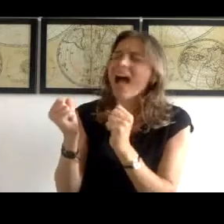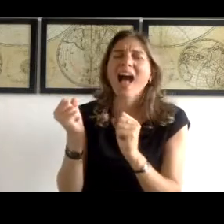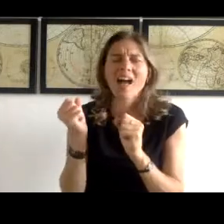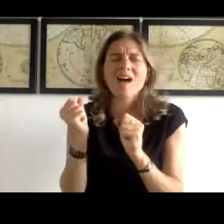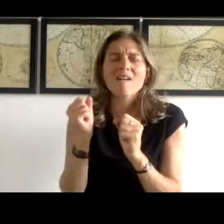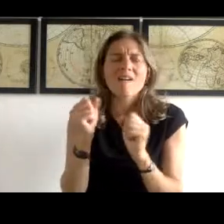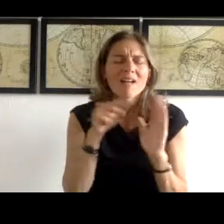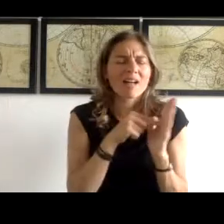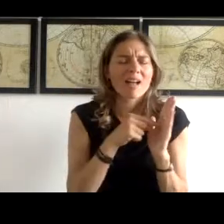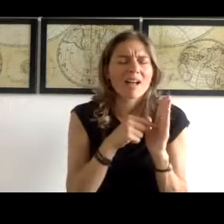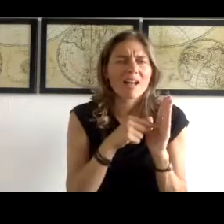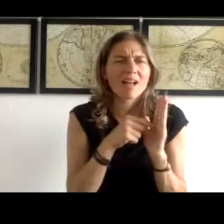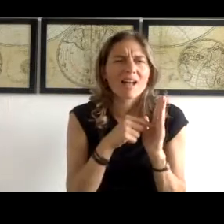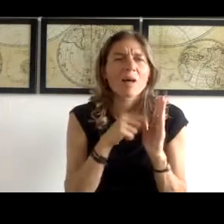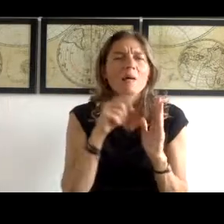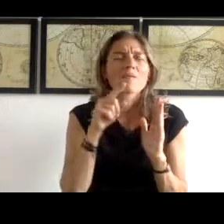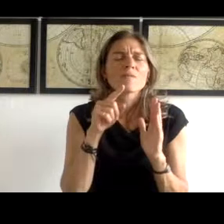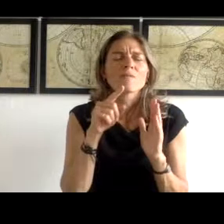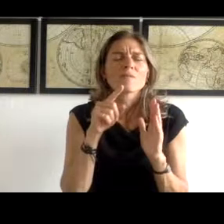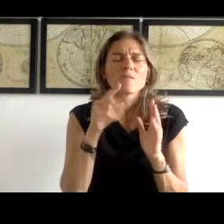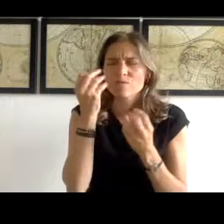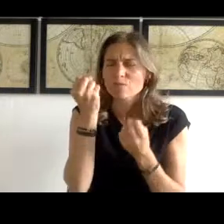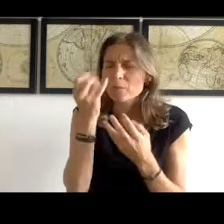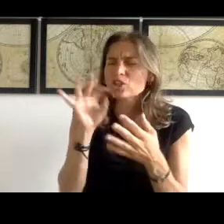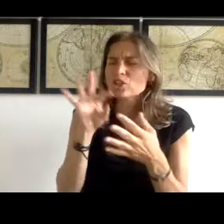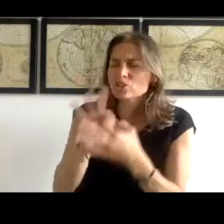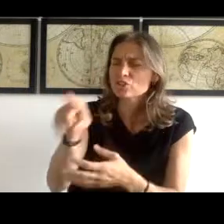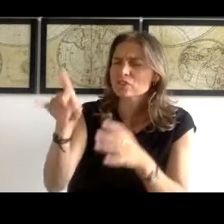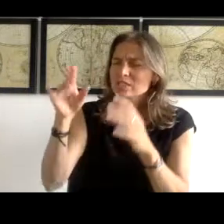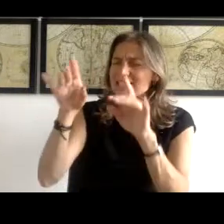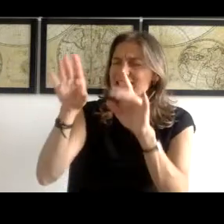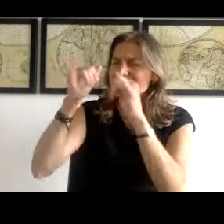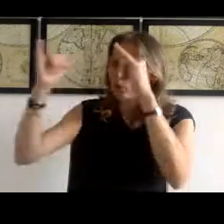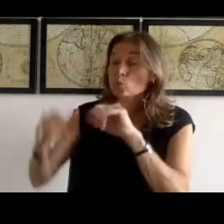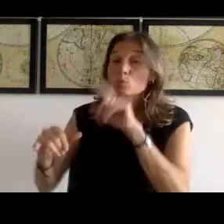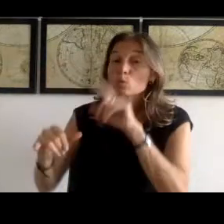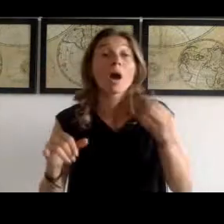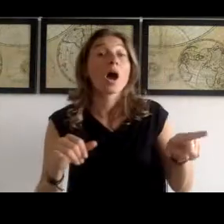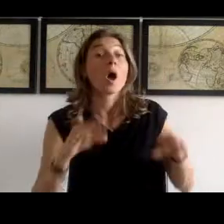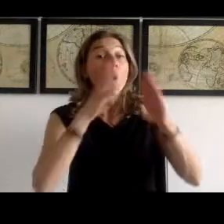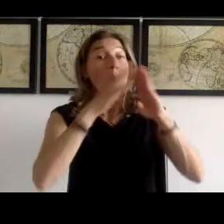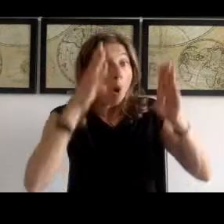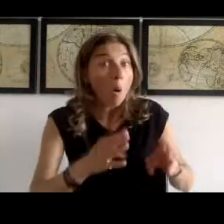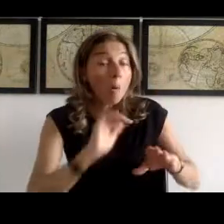It is true, in the world that we live in at the moment,